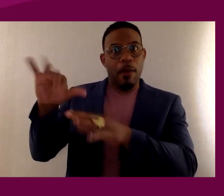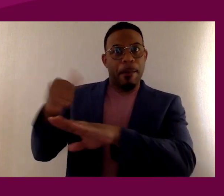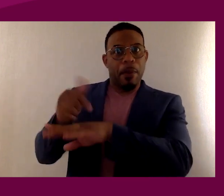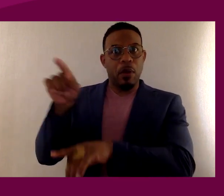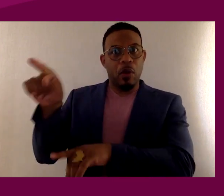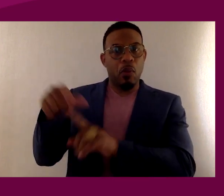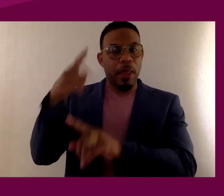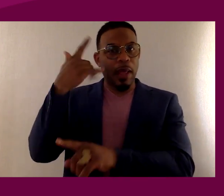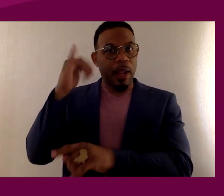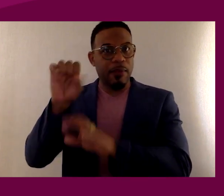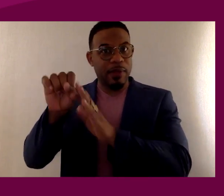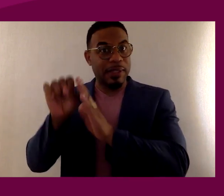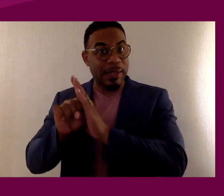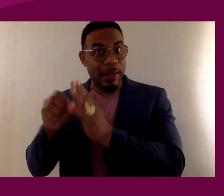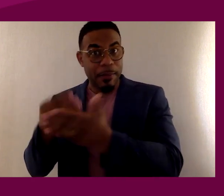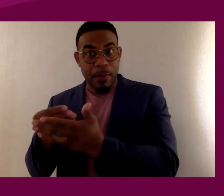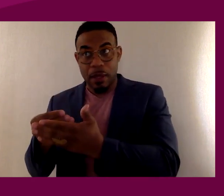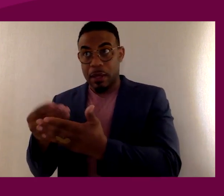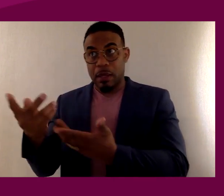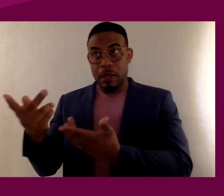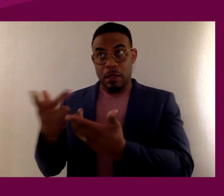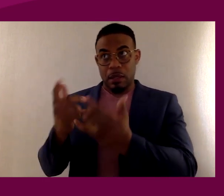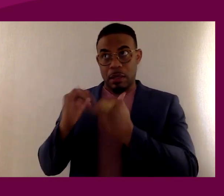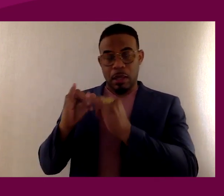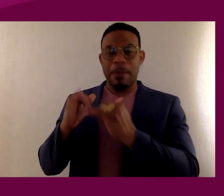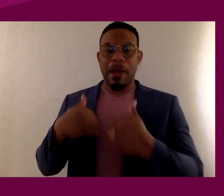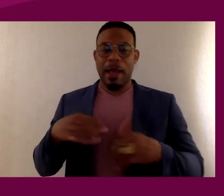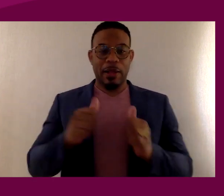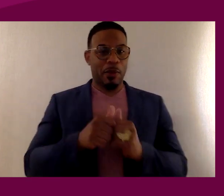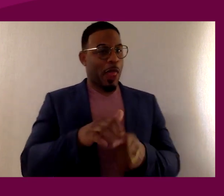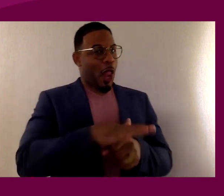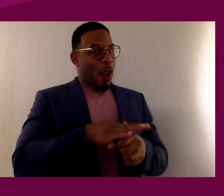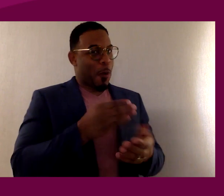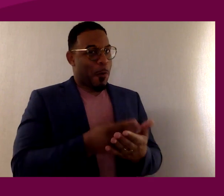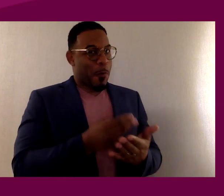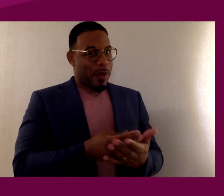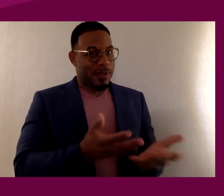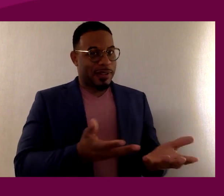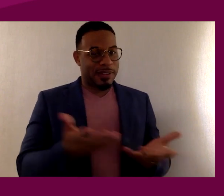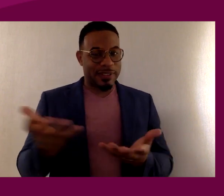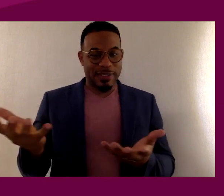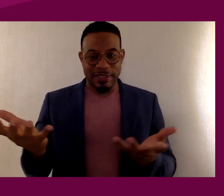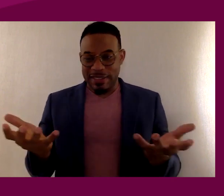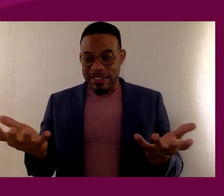I joined in with the other group that was set up with California State money, but I did it with